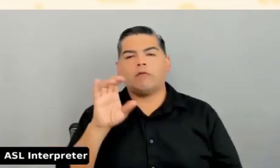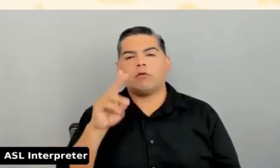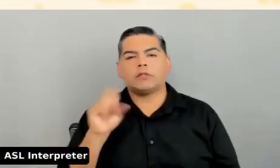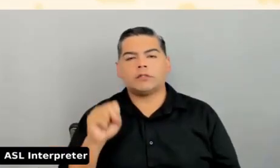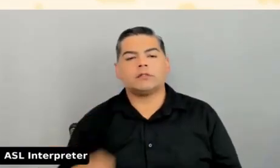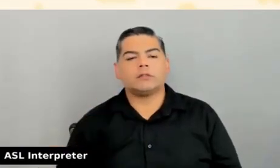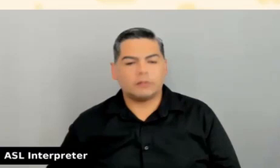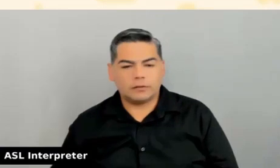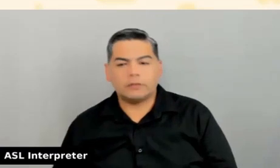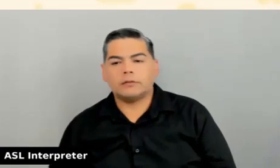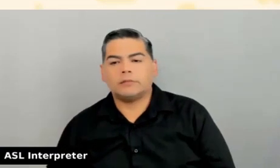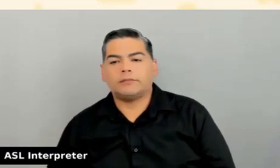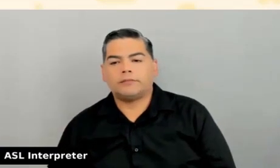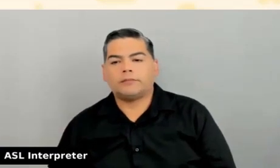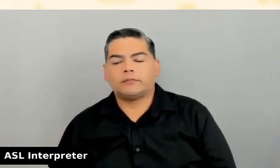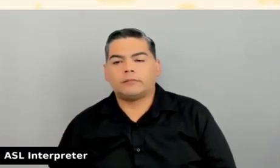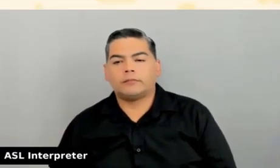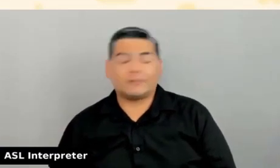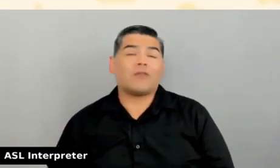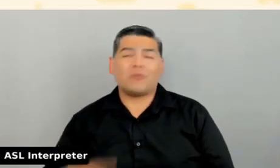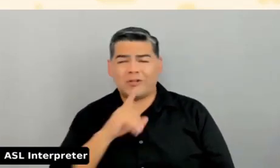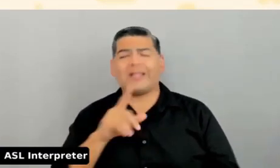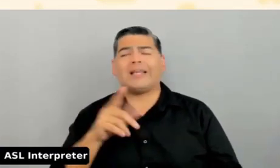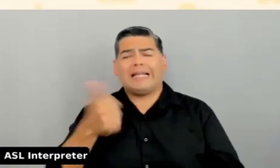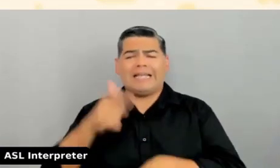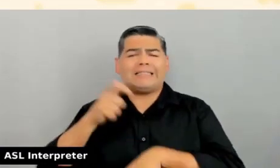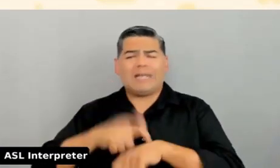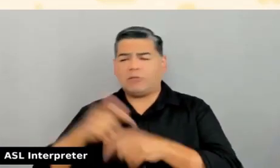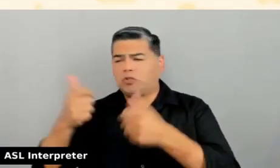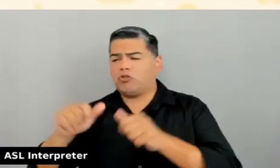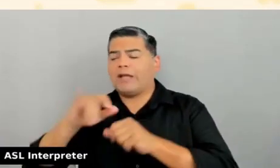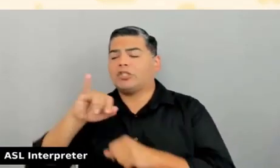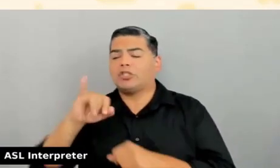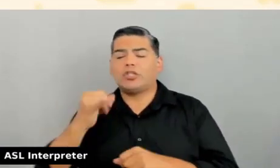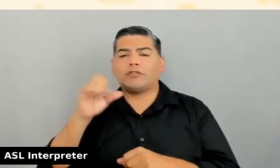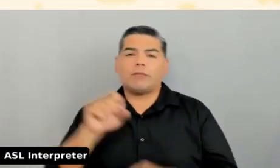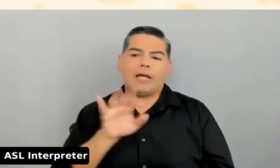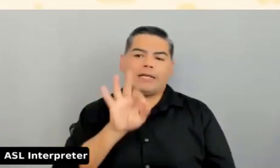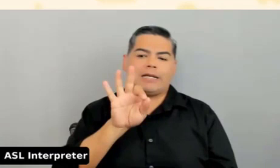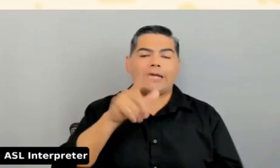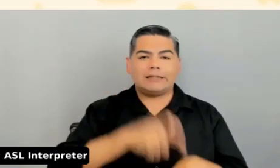I mean at least nine times out of ten when a JavaScript implementer does smooth scroll,